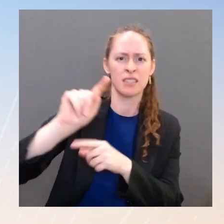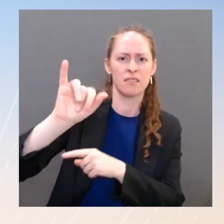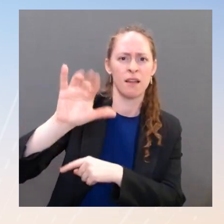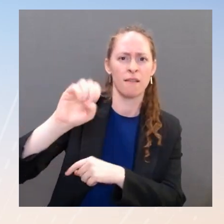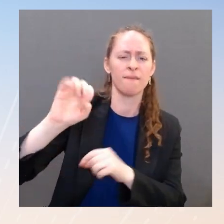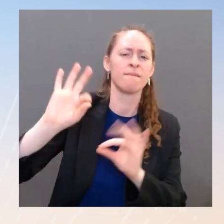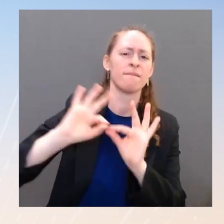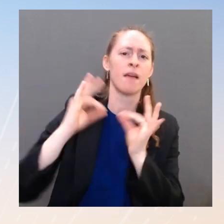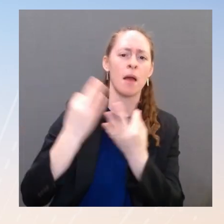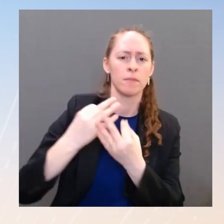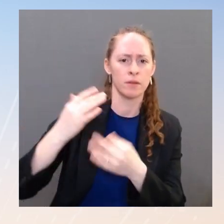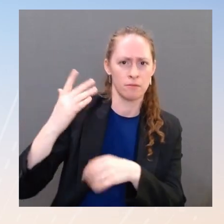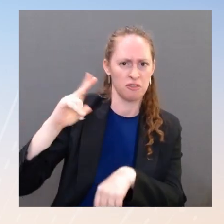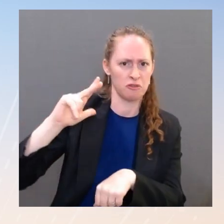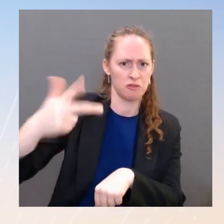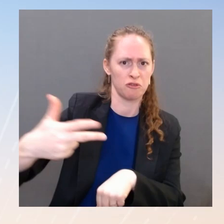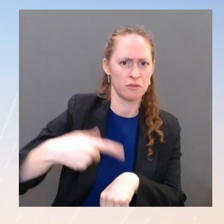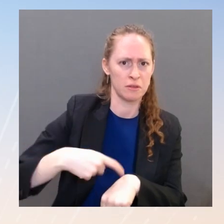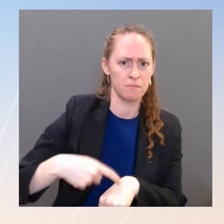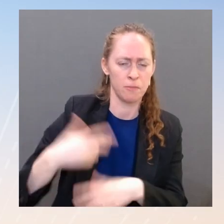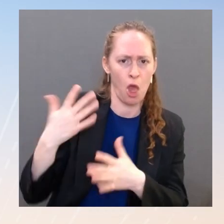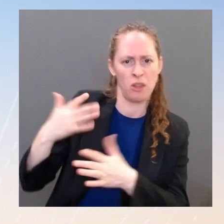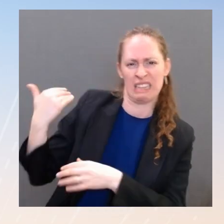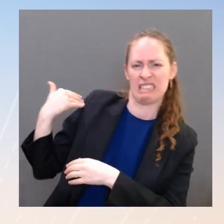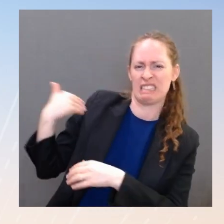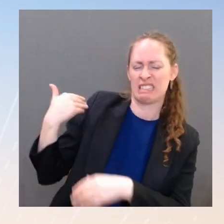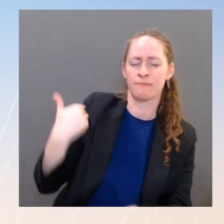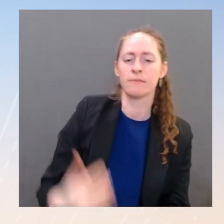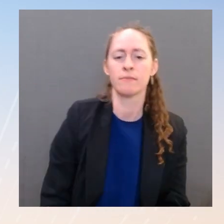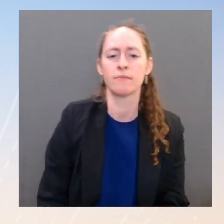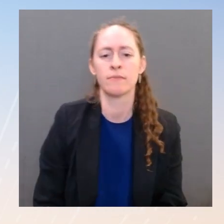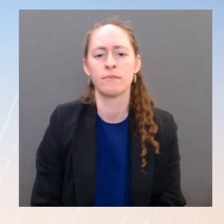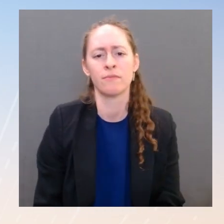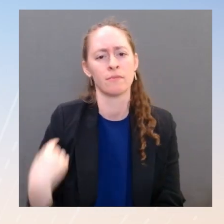And so, we have been very closely engaged with the family, and, obviously, meeting with the President